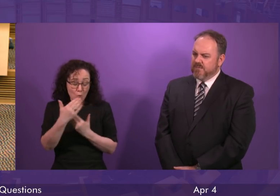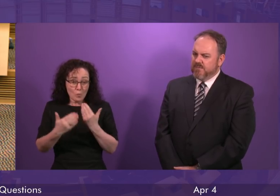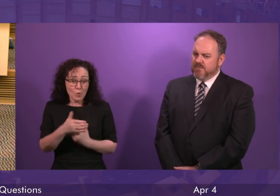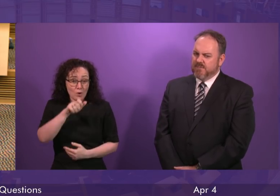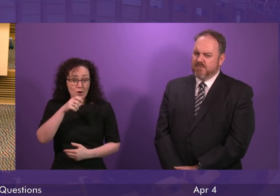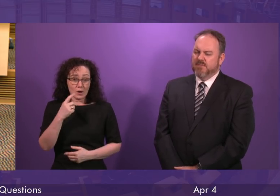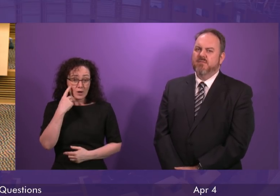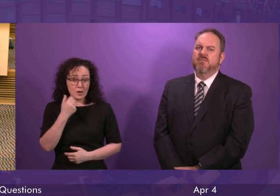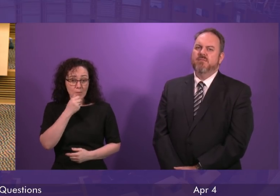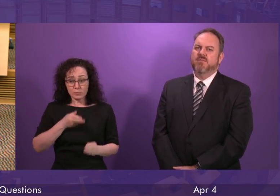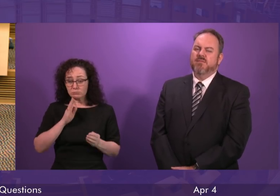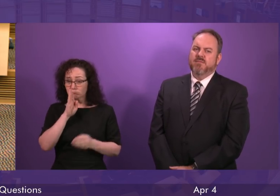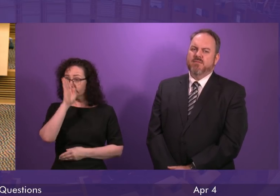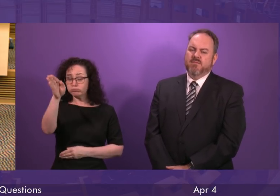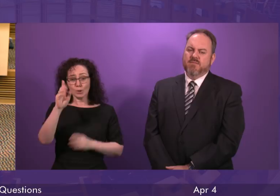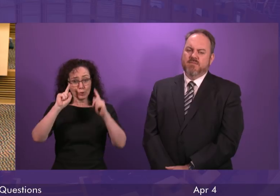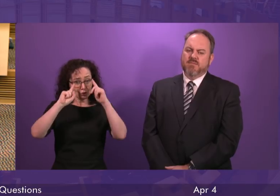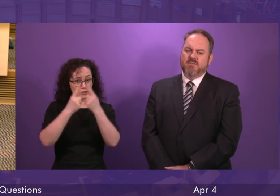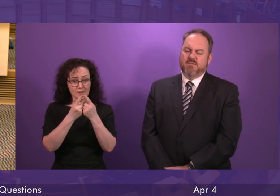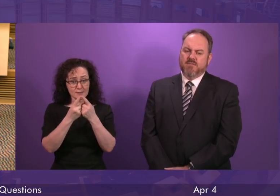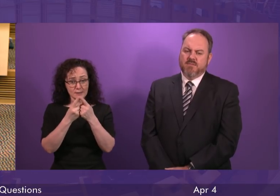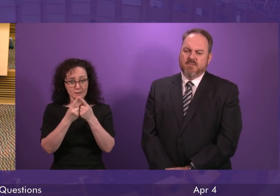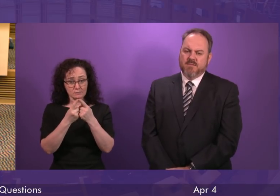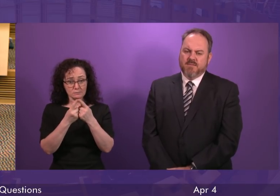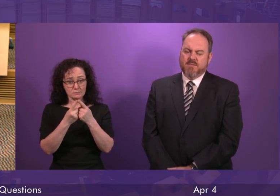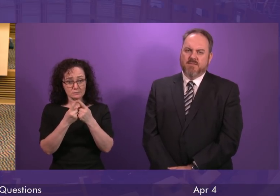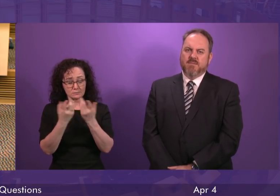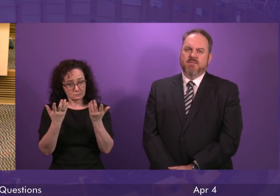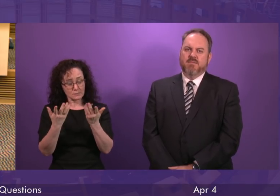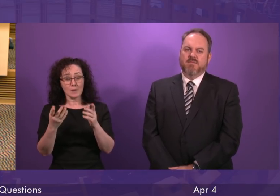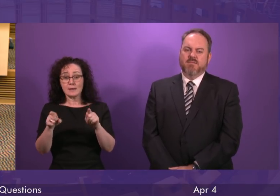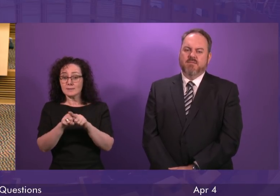Those are all positive developments, but of course we think that there is more work still